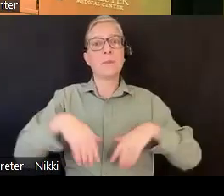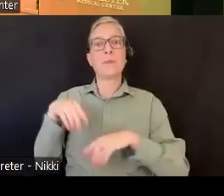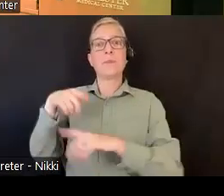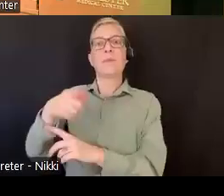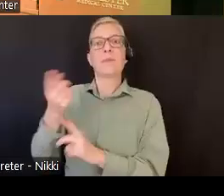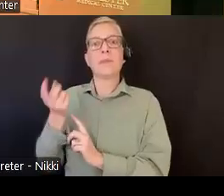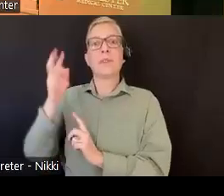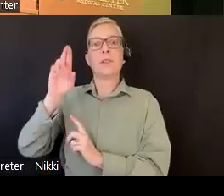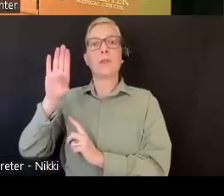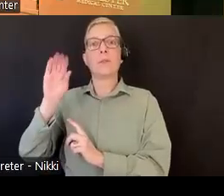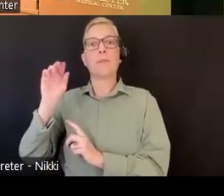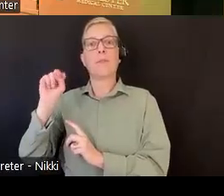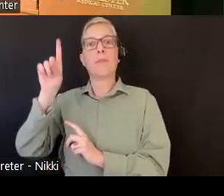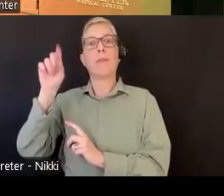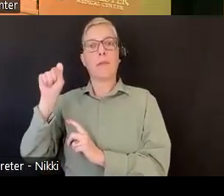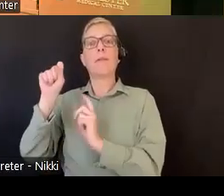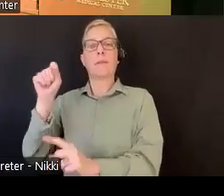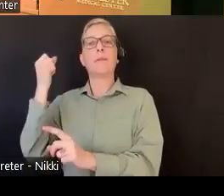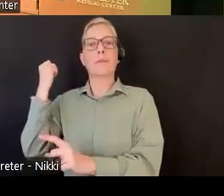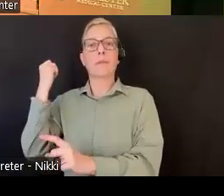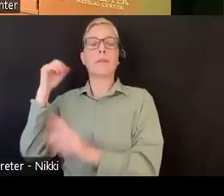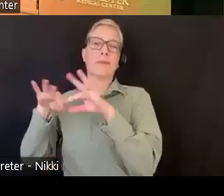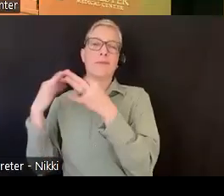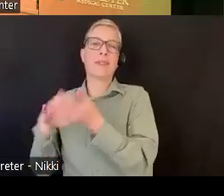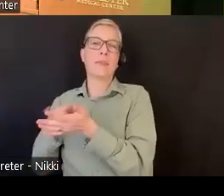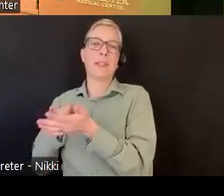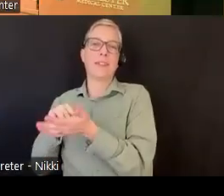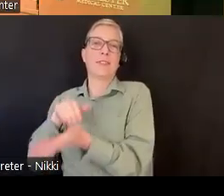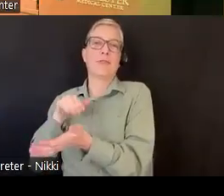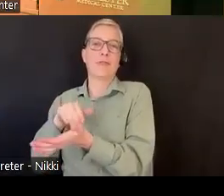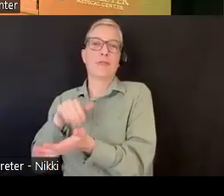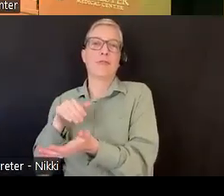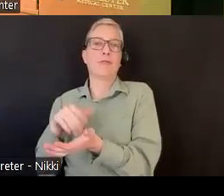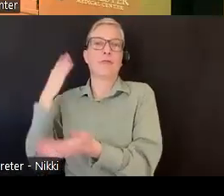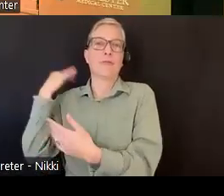went to Williams, came down, fell in love with a local guy. um went back to medical school in